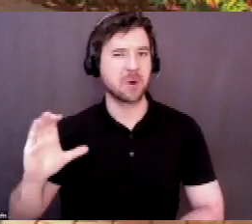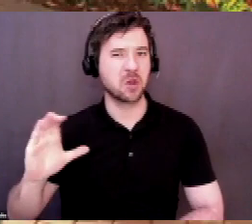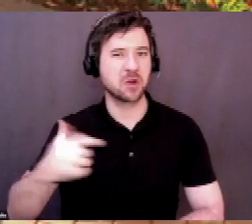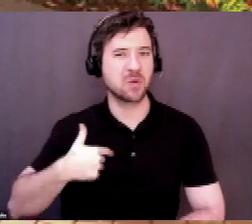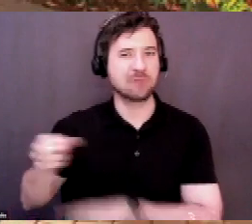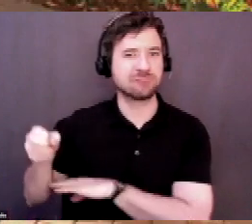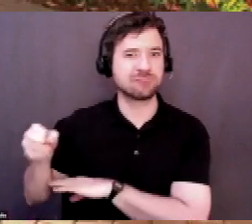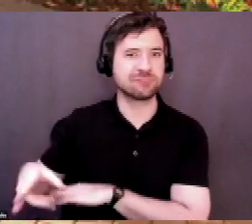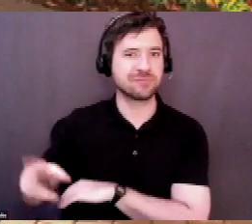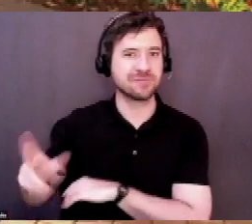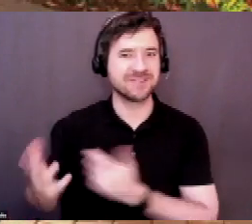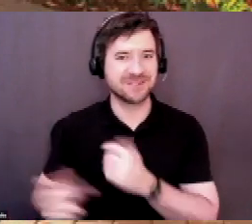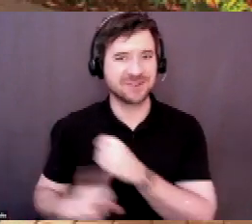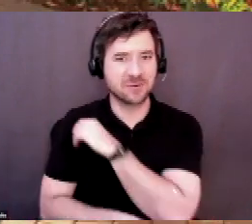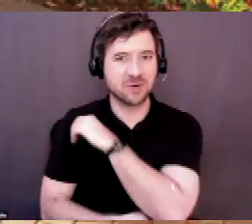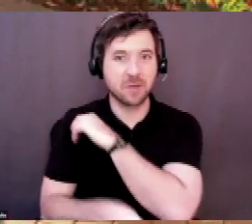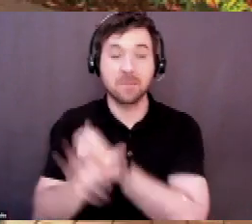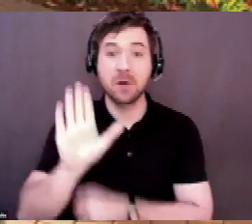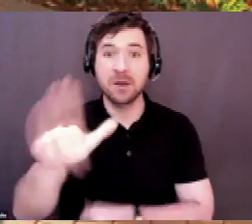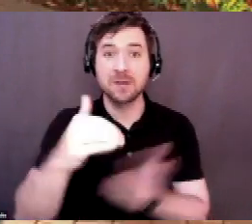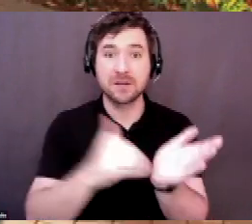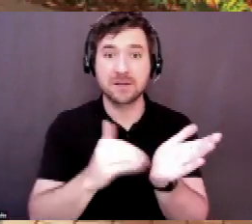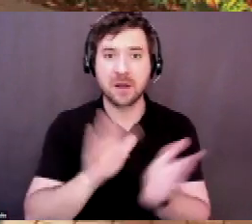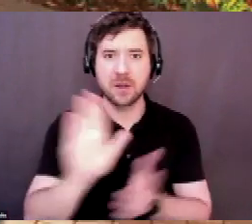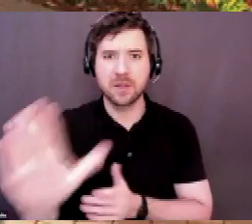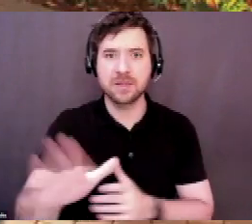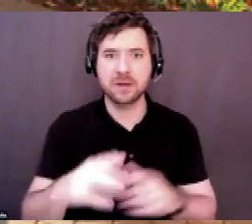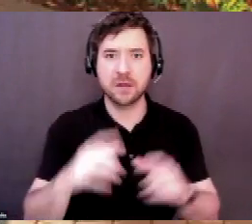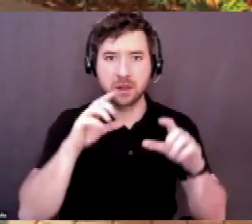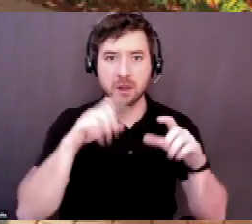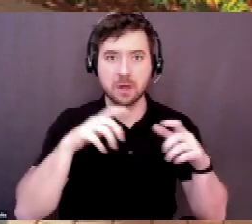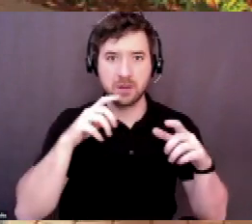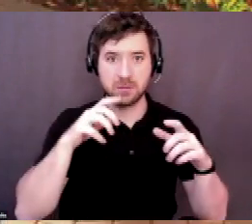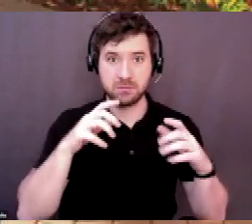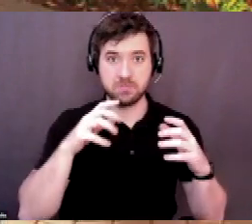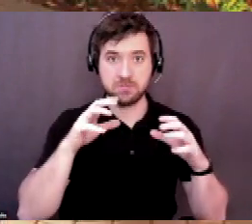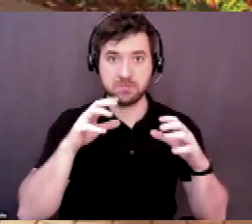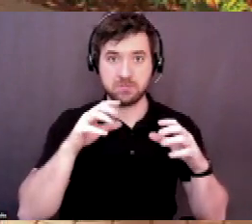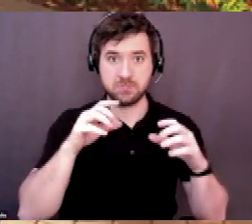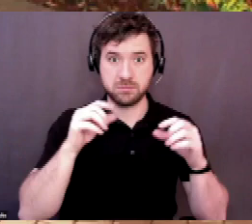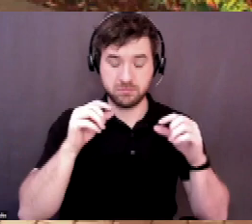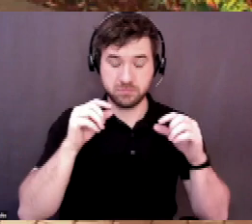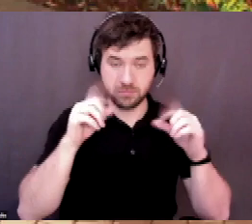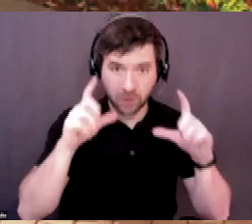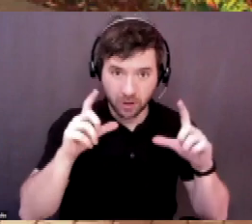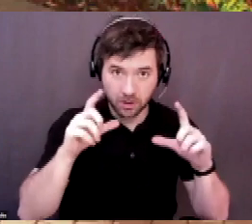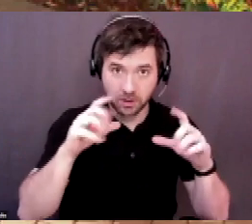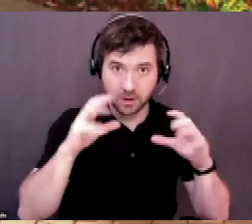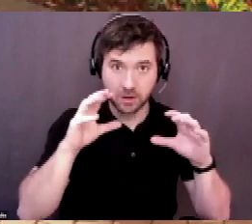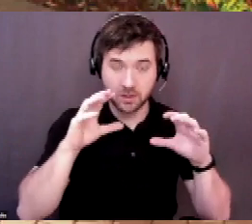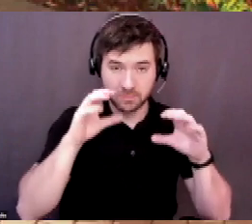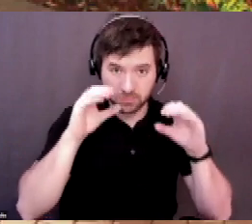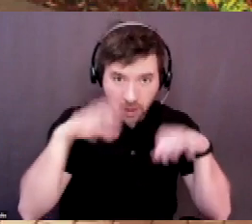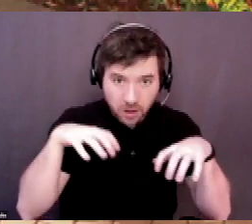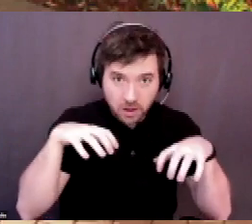Her face just went slack and she was like really okay.